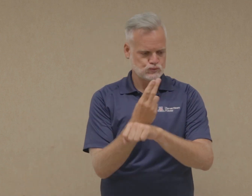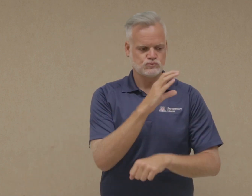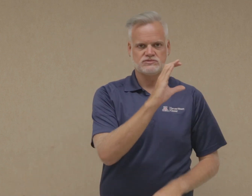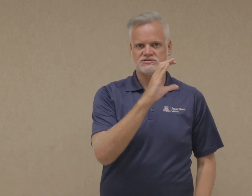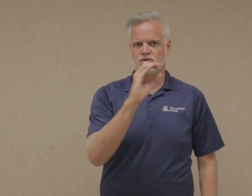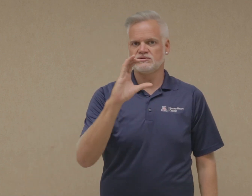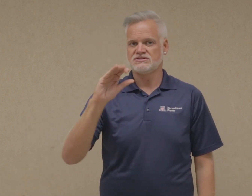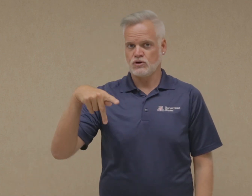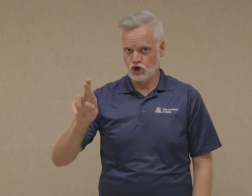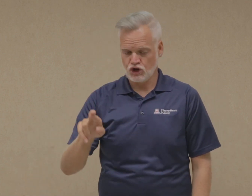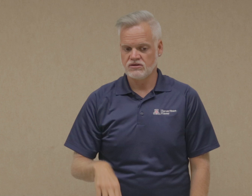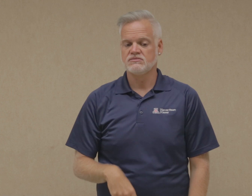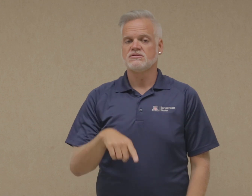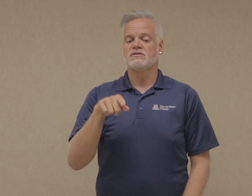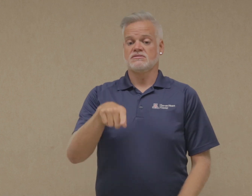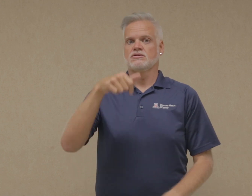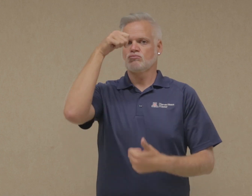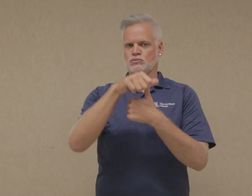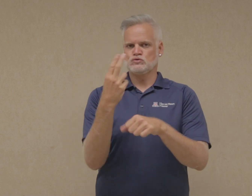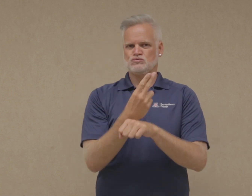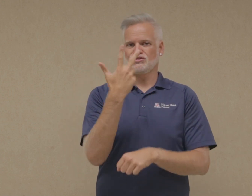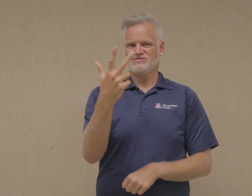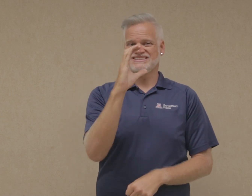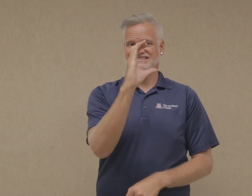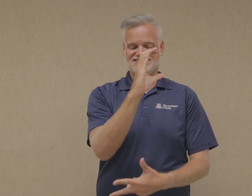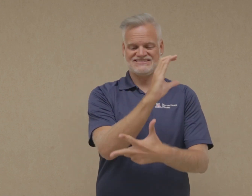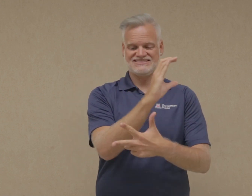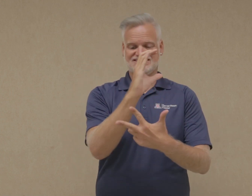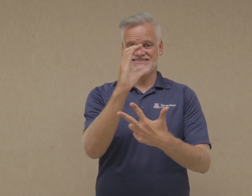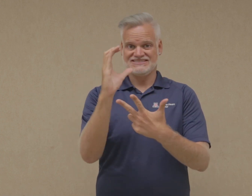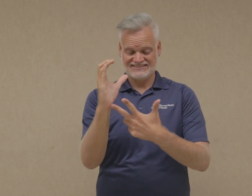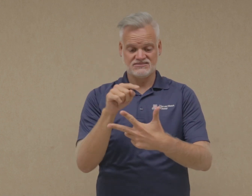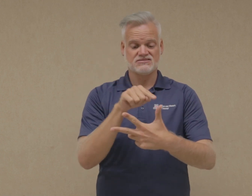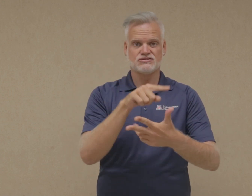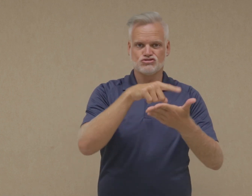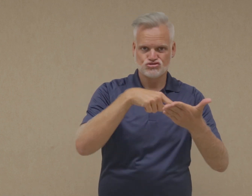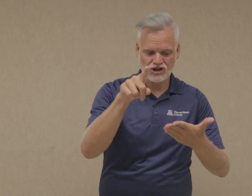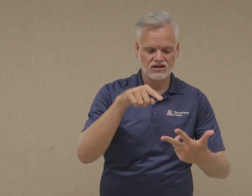is when you want to use CCO CPR. When cardiac arrest happens use the three C's: